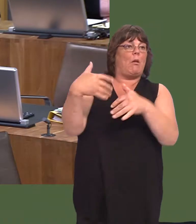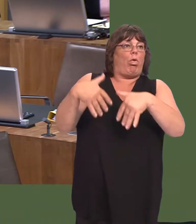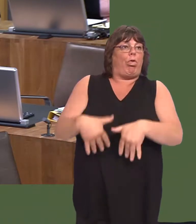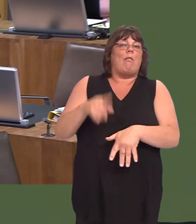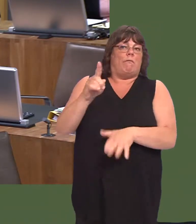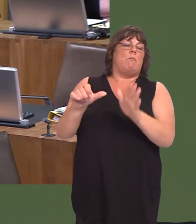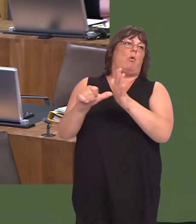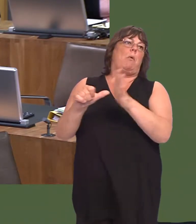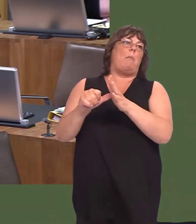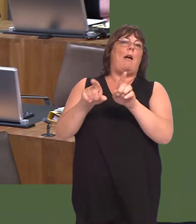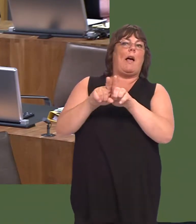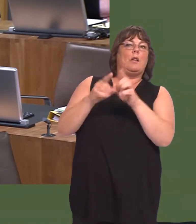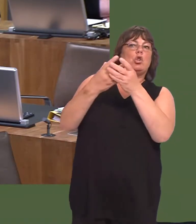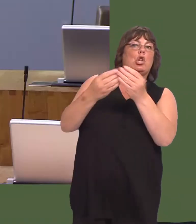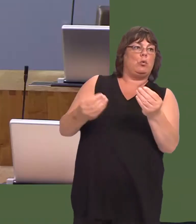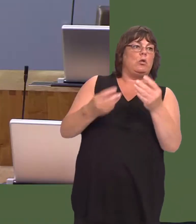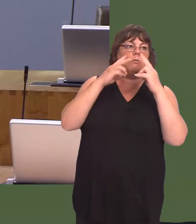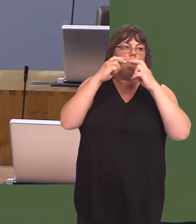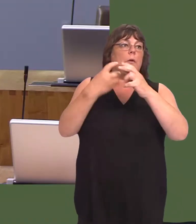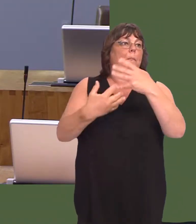a problem, and, secondly, that solutions are found to that problem.